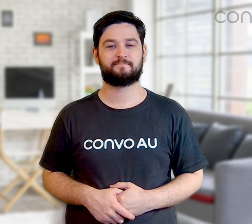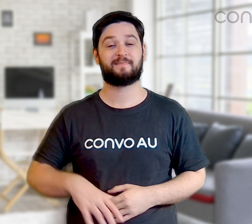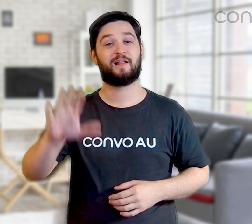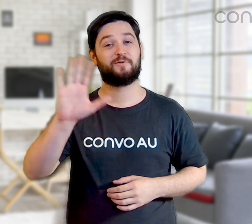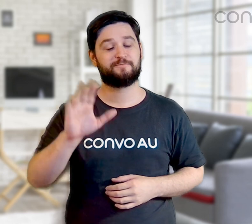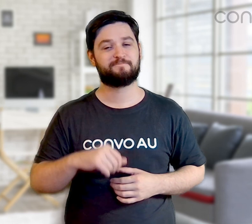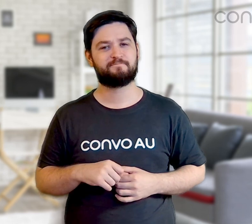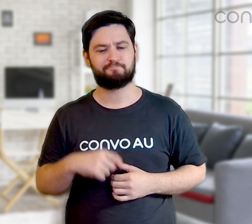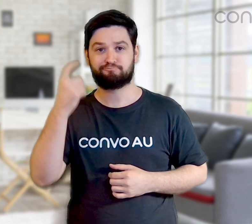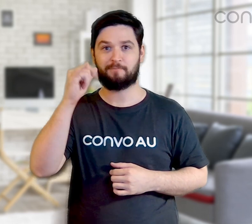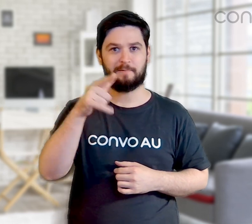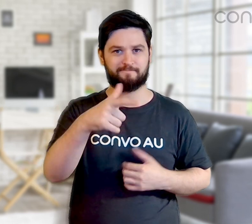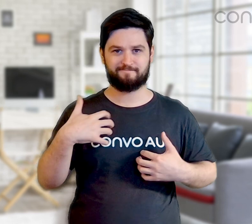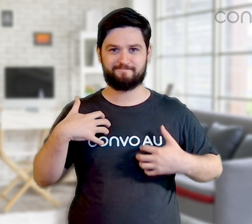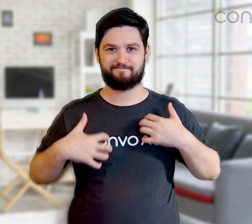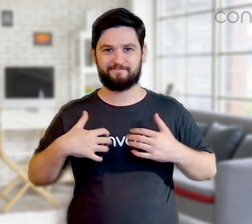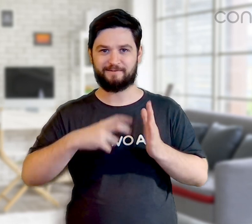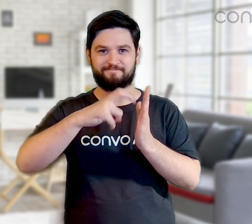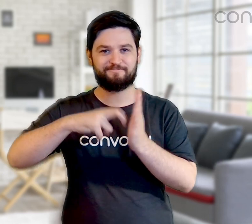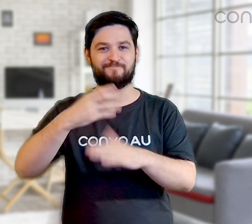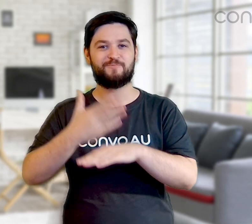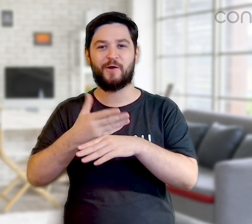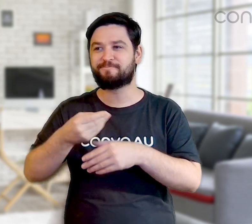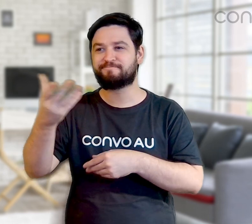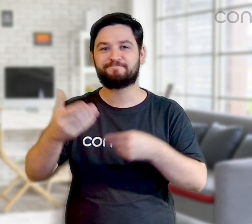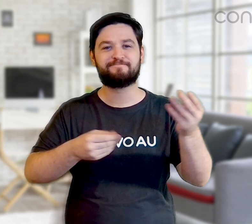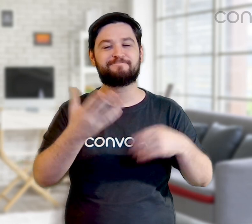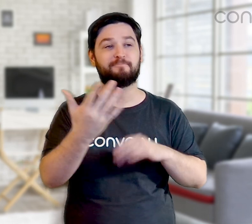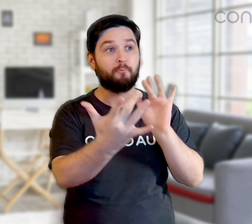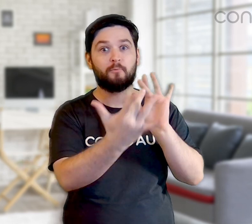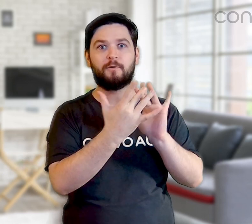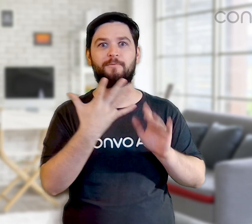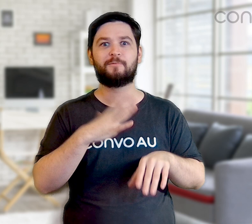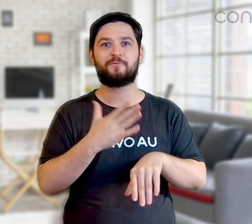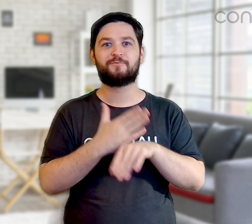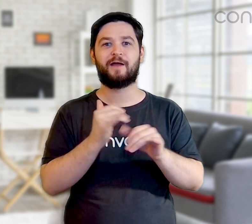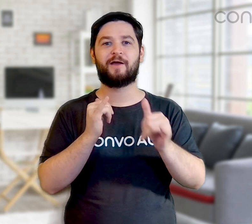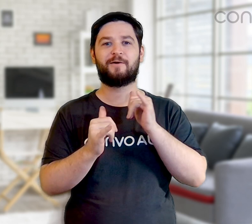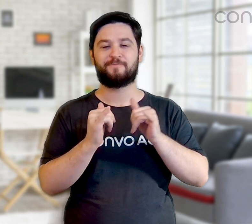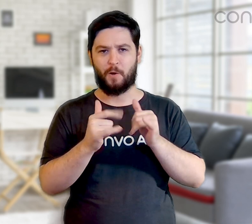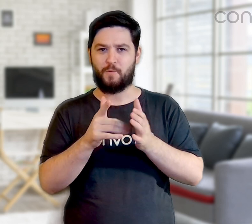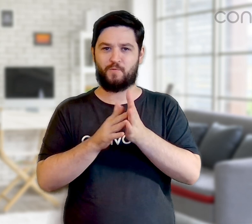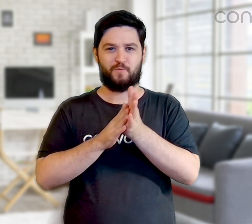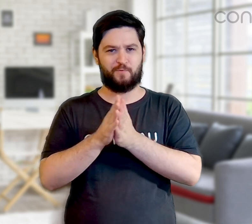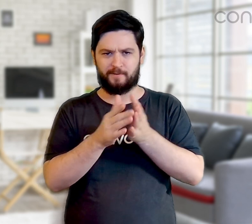Hello! Do you have a job interview coming up soon?